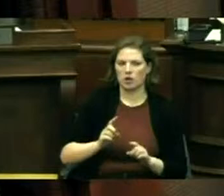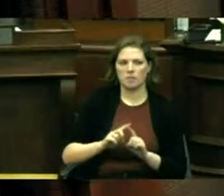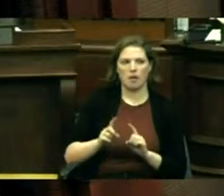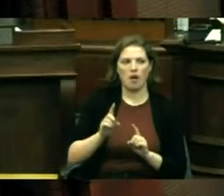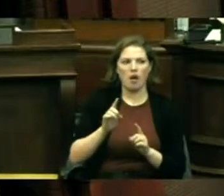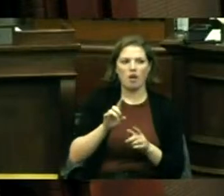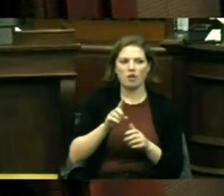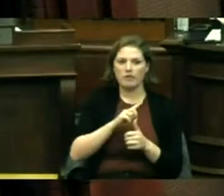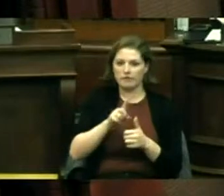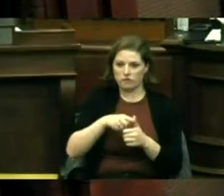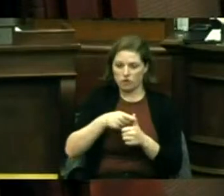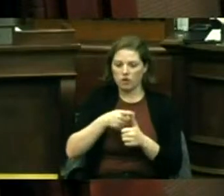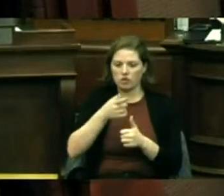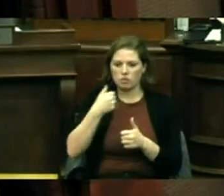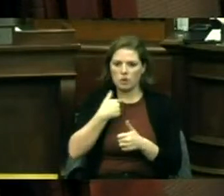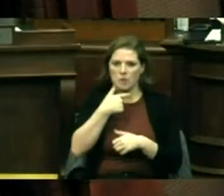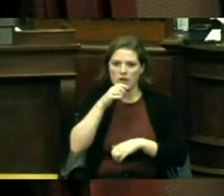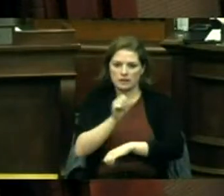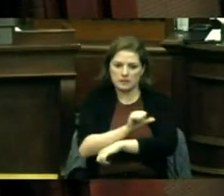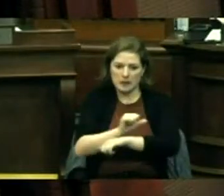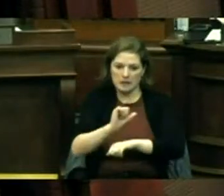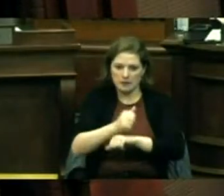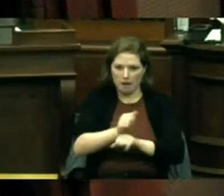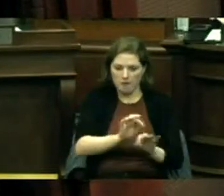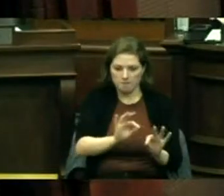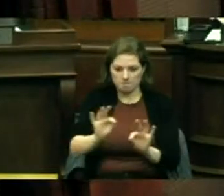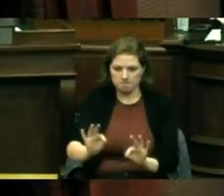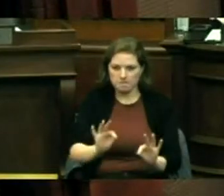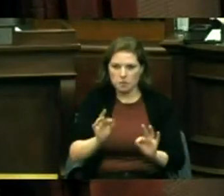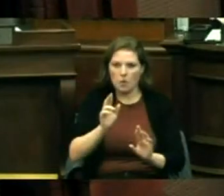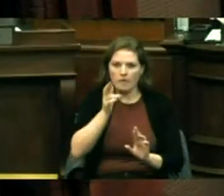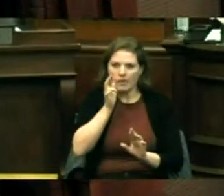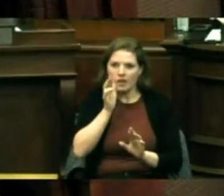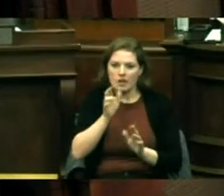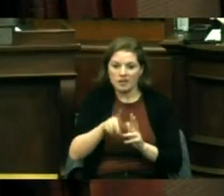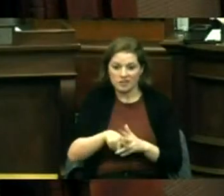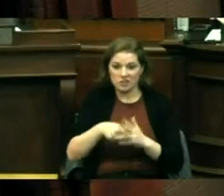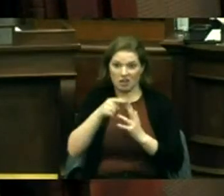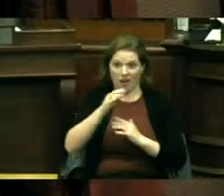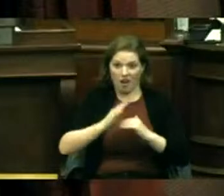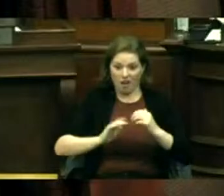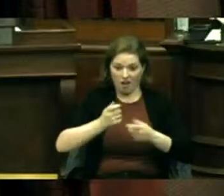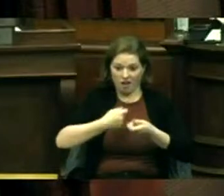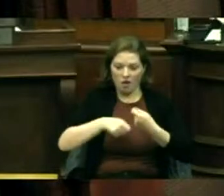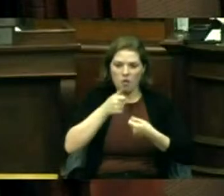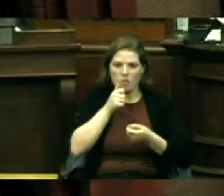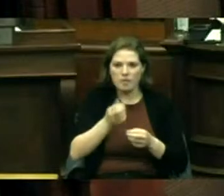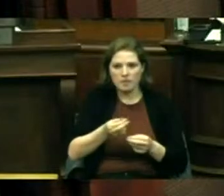at City Hall. Not for the customers will initially. We'll